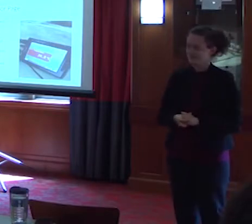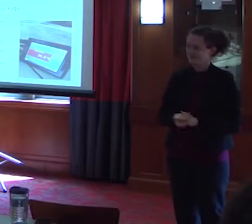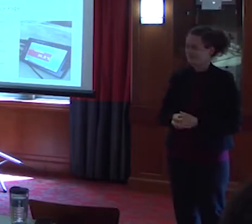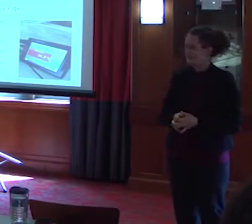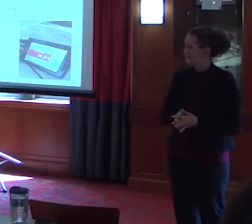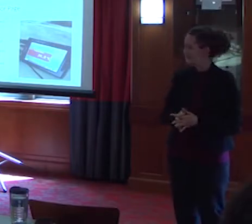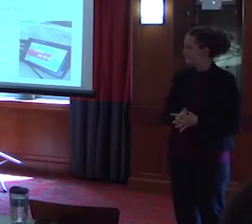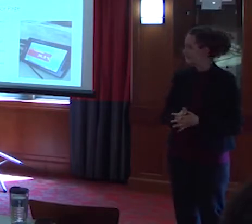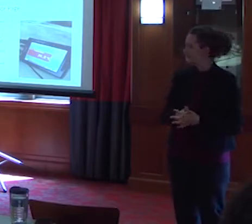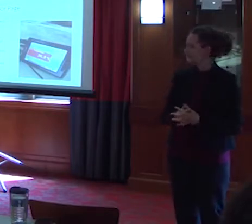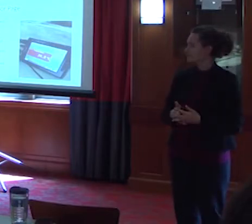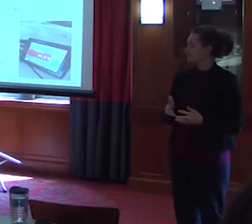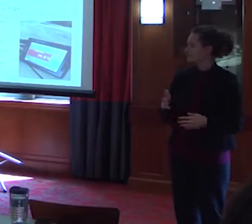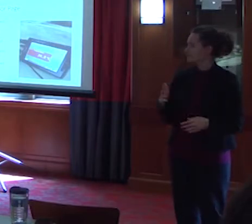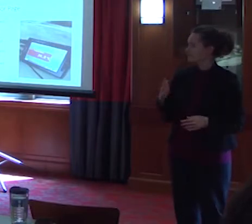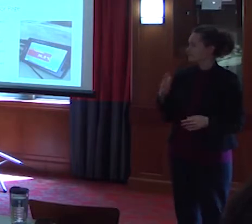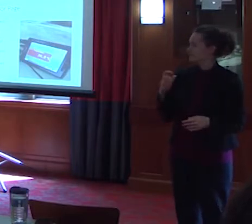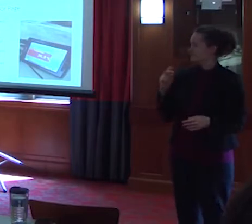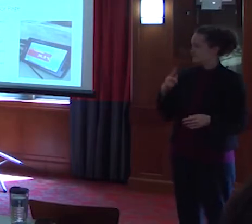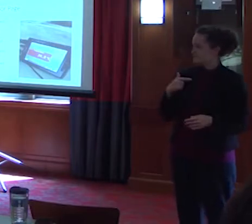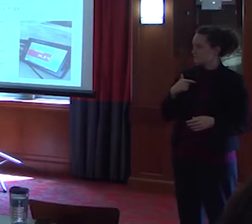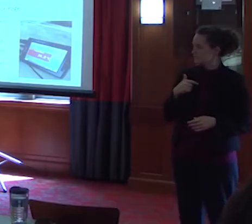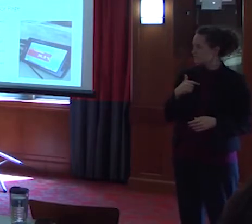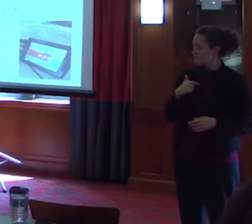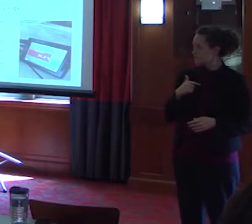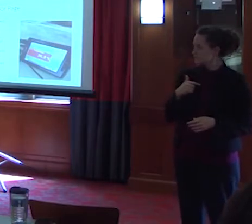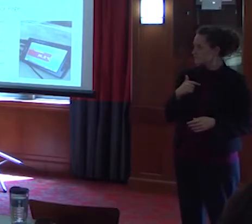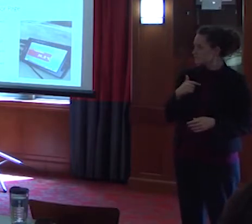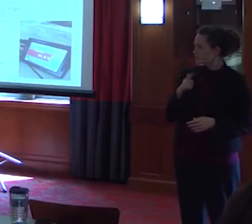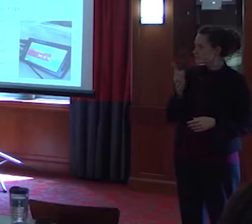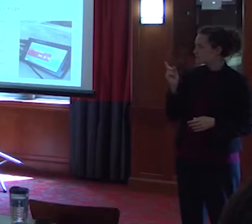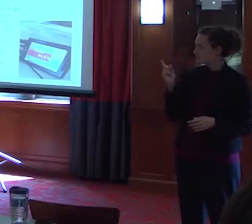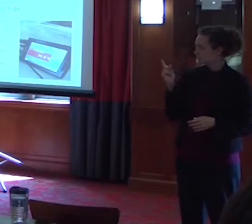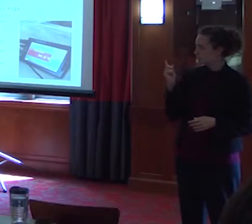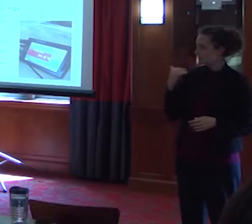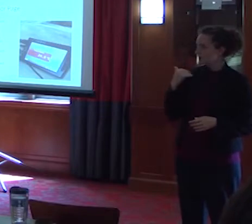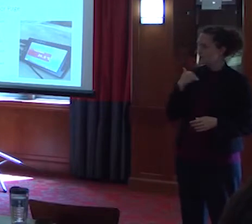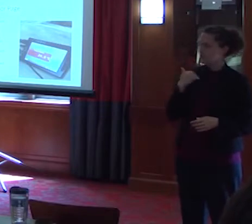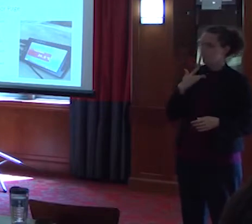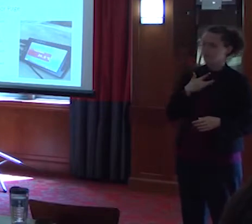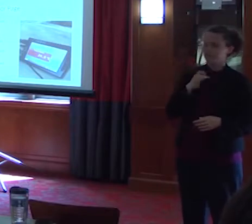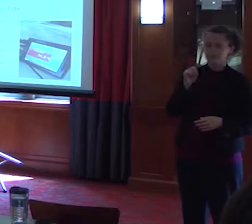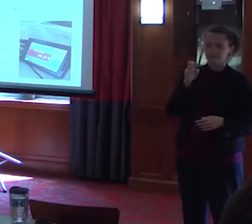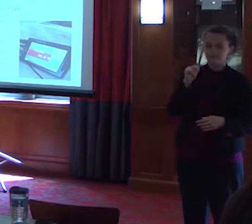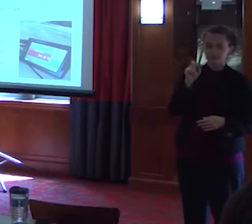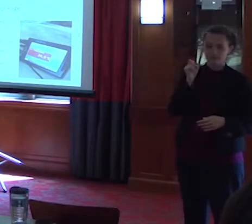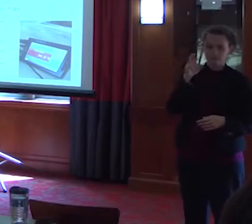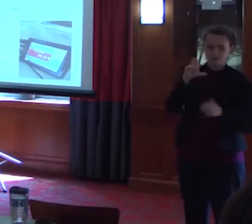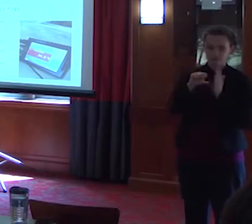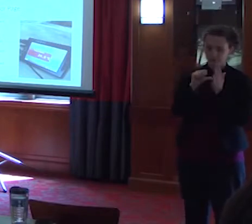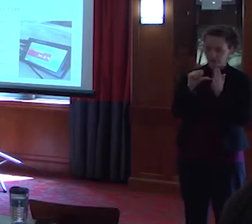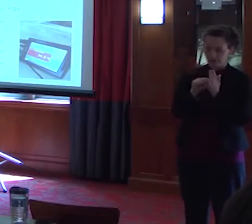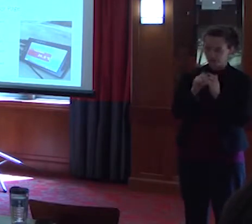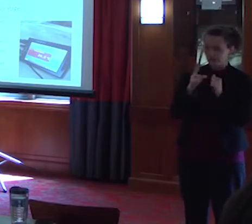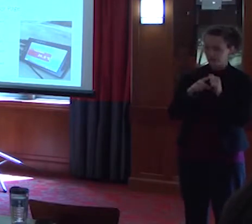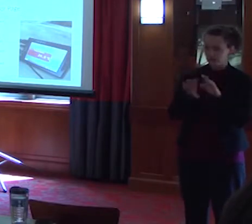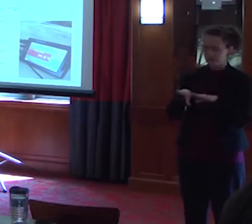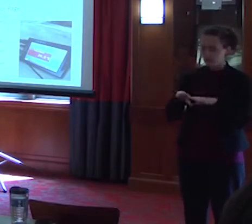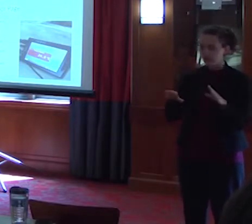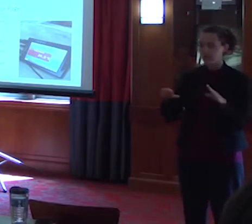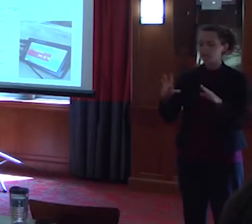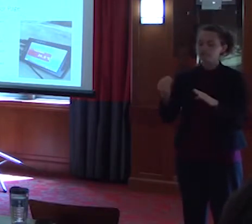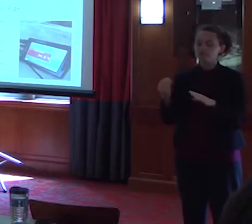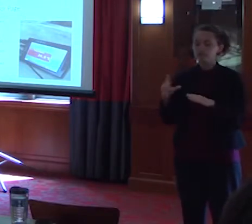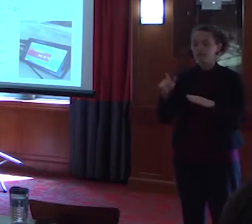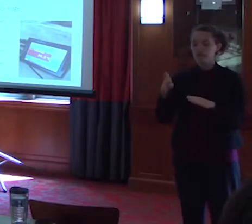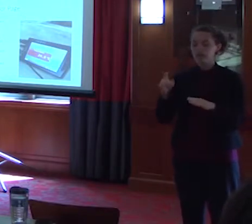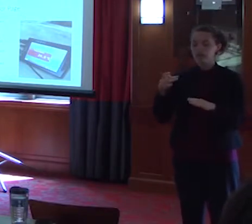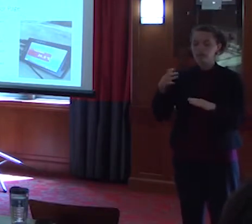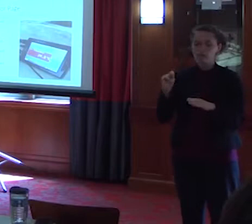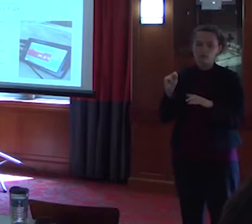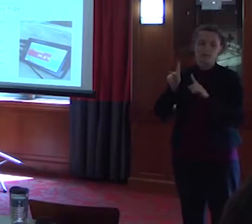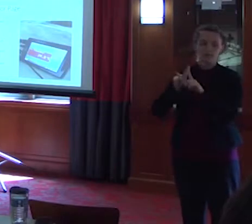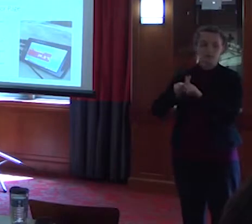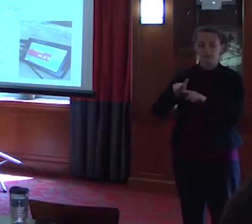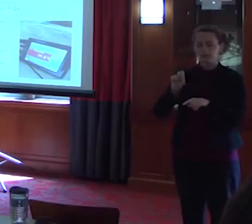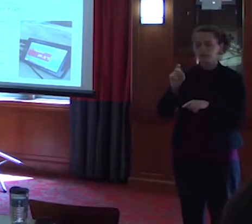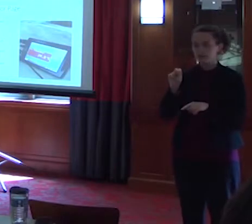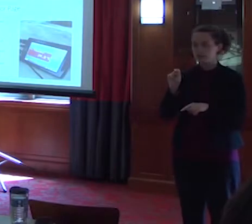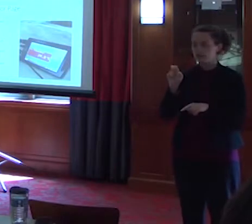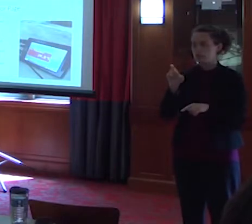than you will ever need to know.